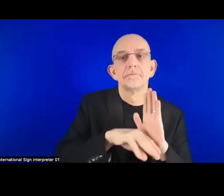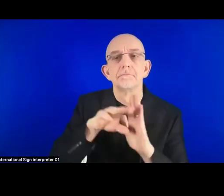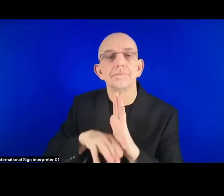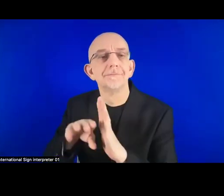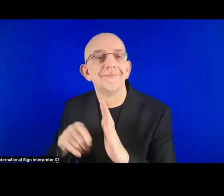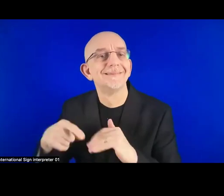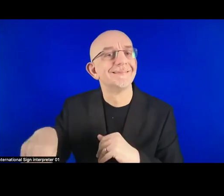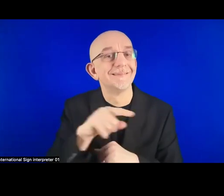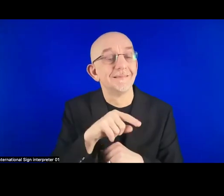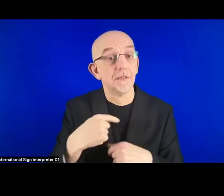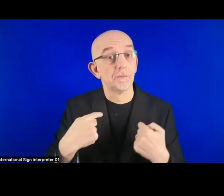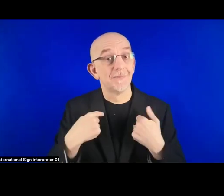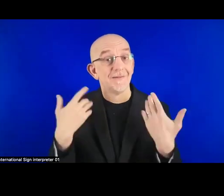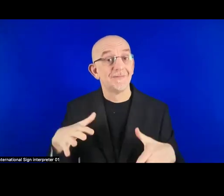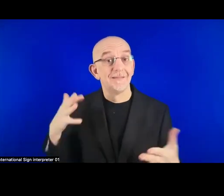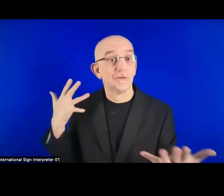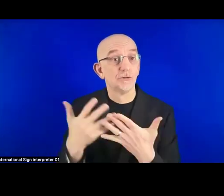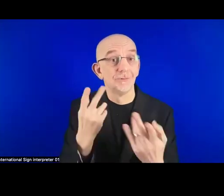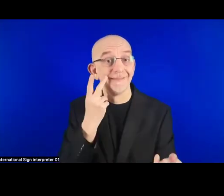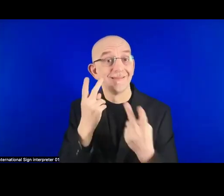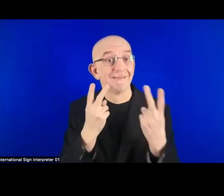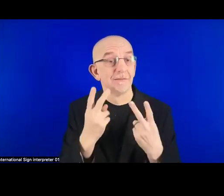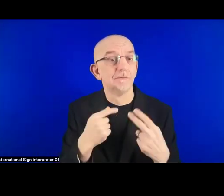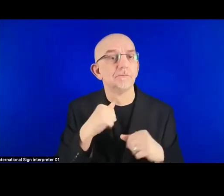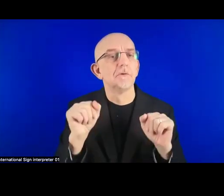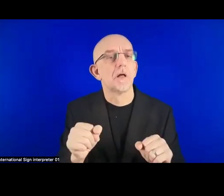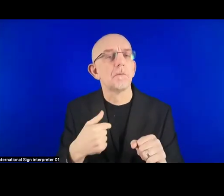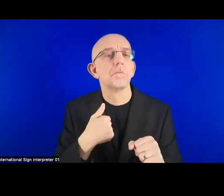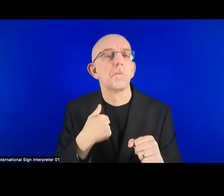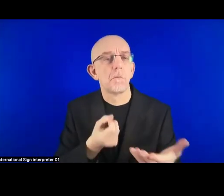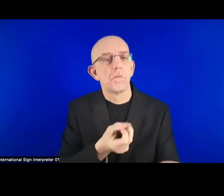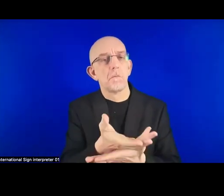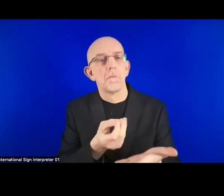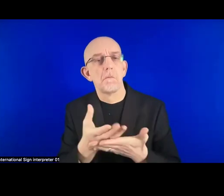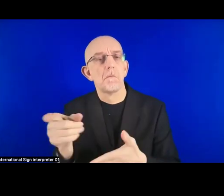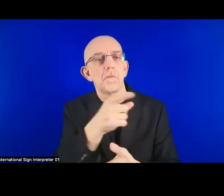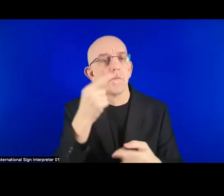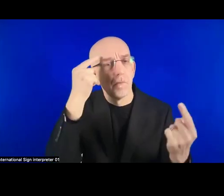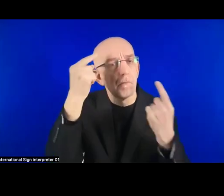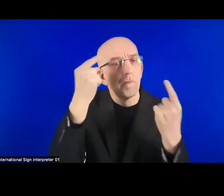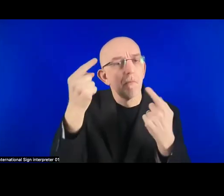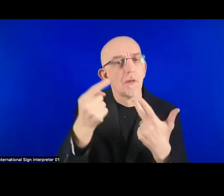fit for your research. Communicate your idea to the supervisor who suits you best